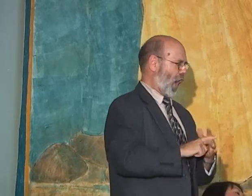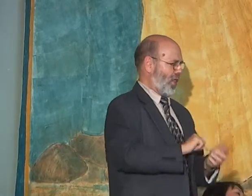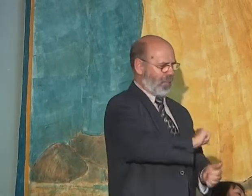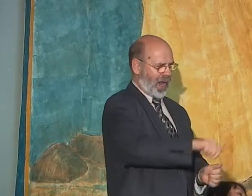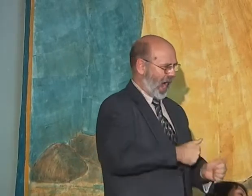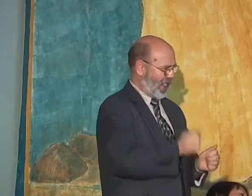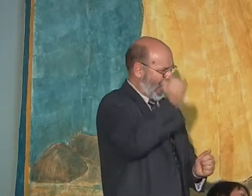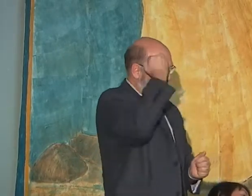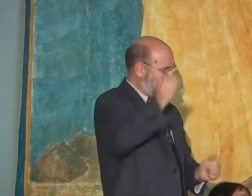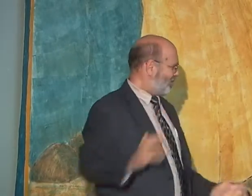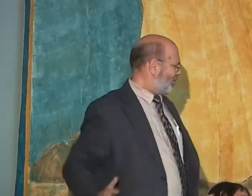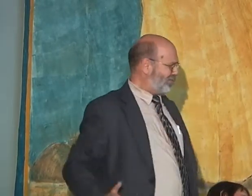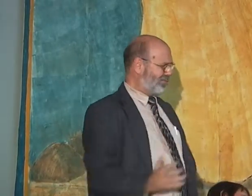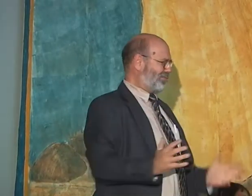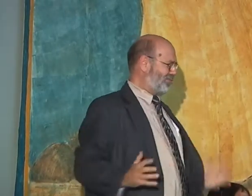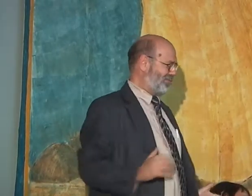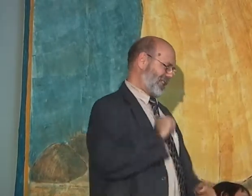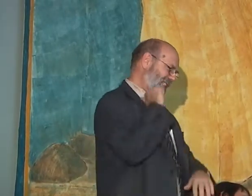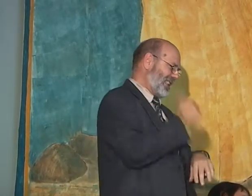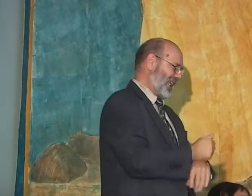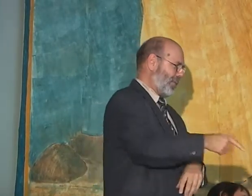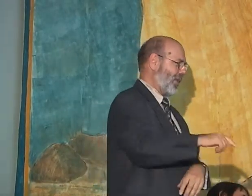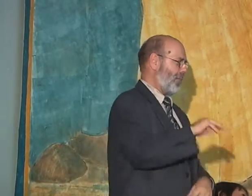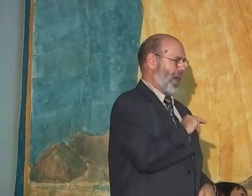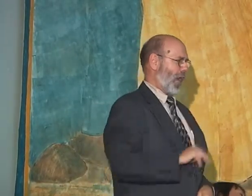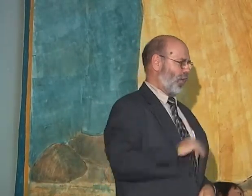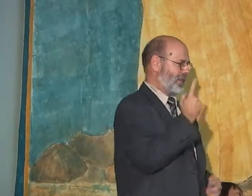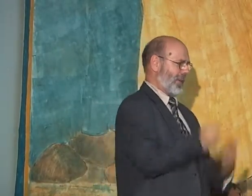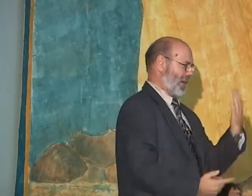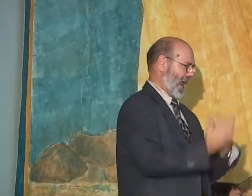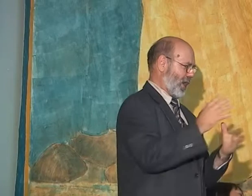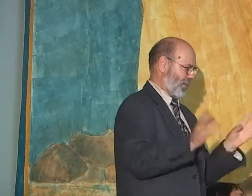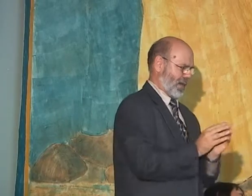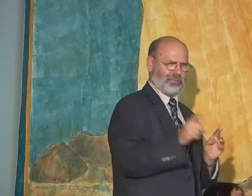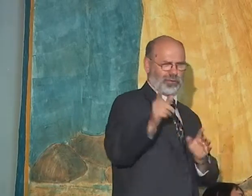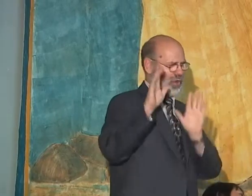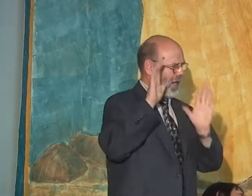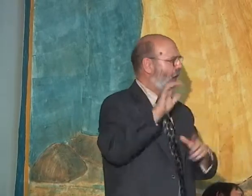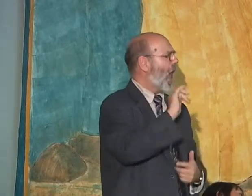uh, who, uh, is really the focused - and how we got this idea really unfolded.